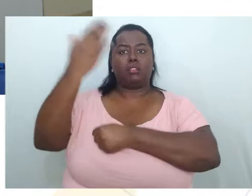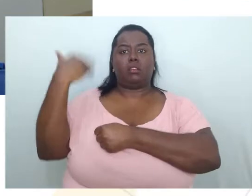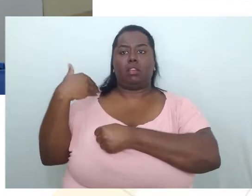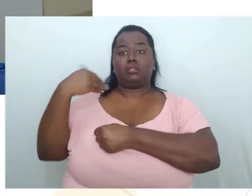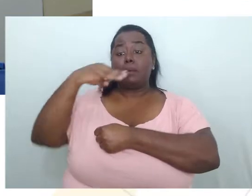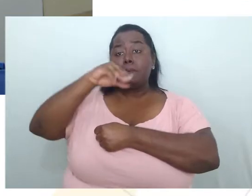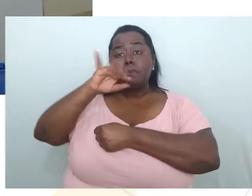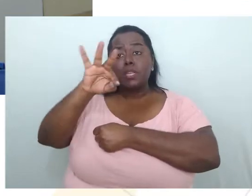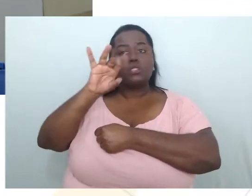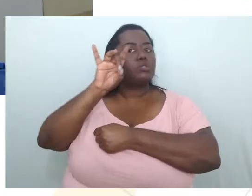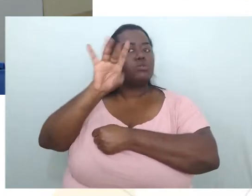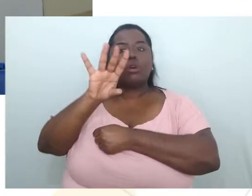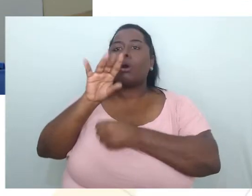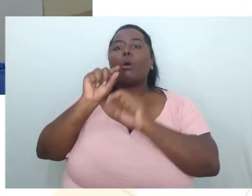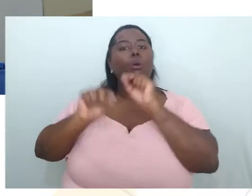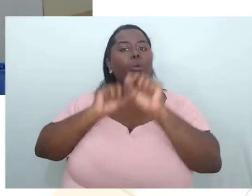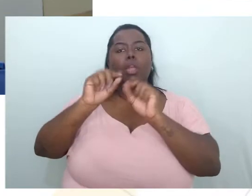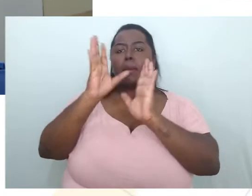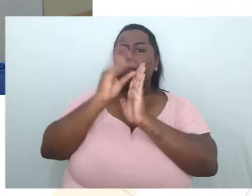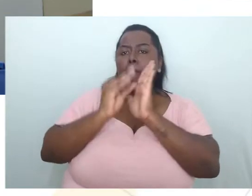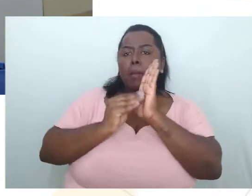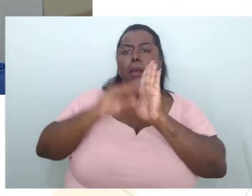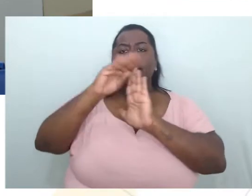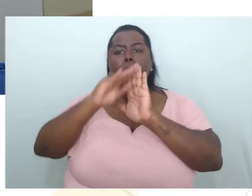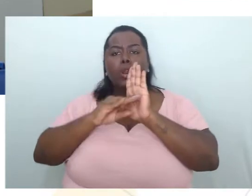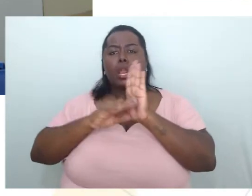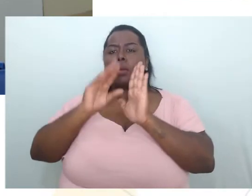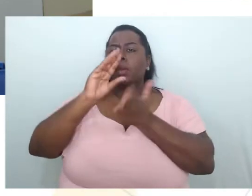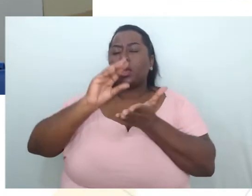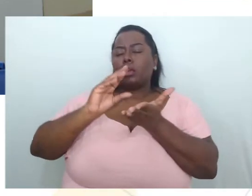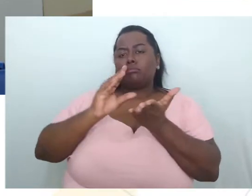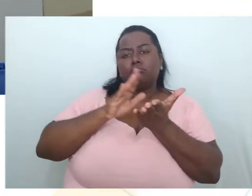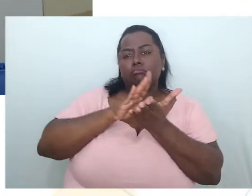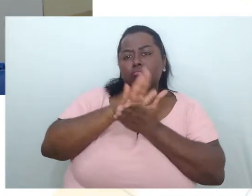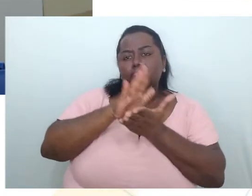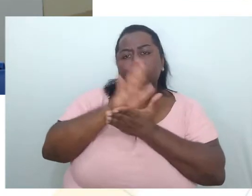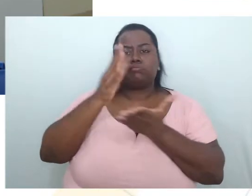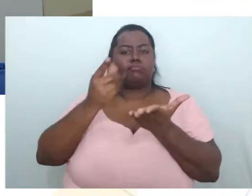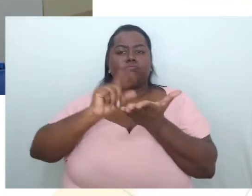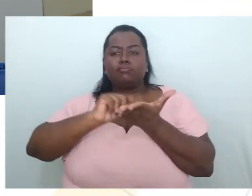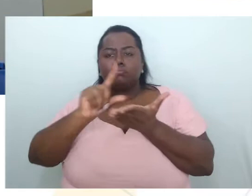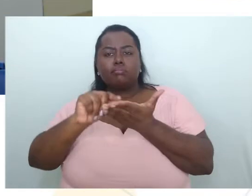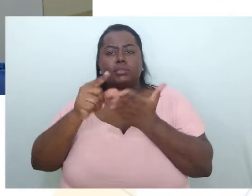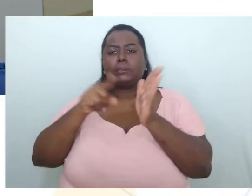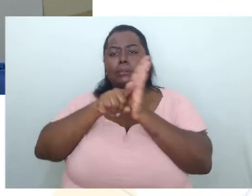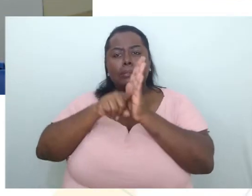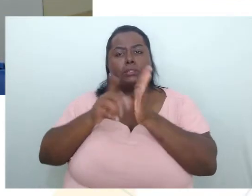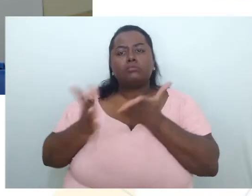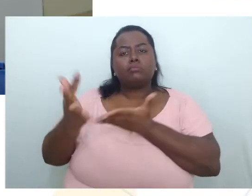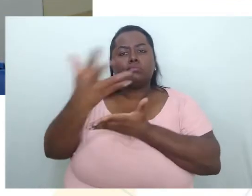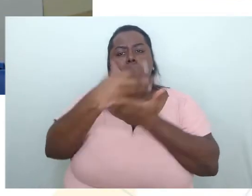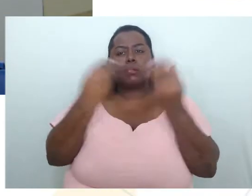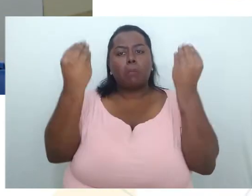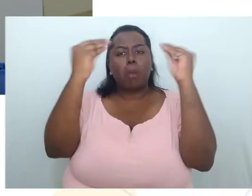Now people thought that was really opening up education, so, let's say, for example you are teaching a course on chemistry or physics